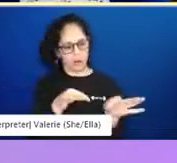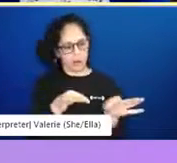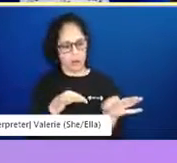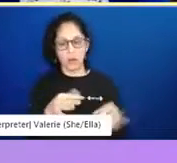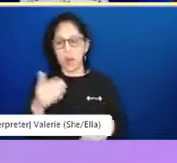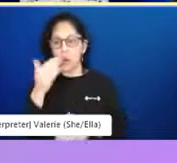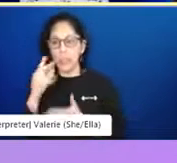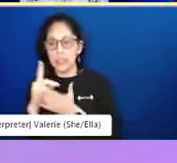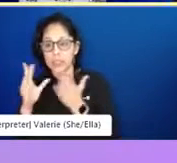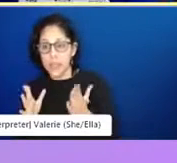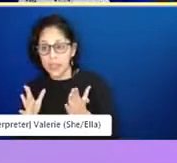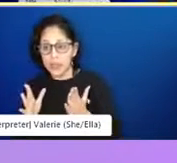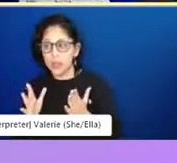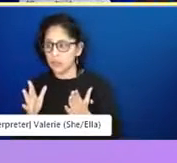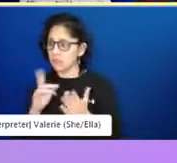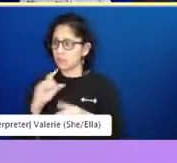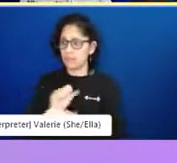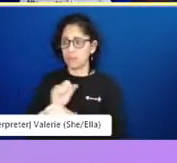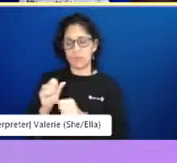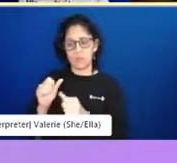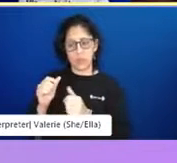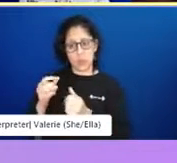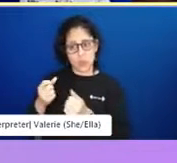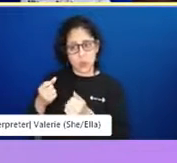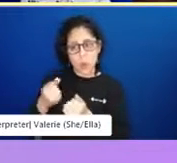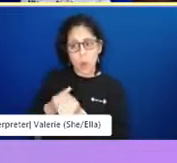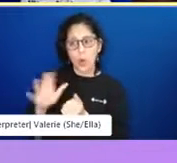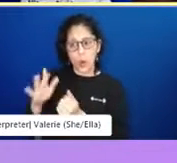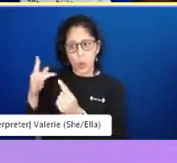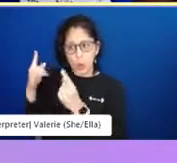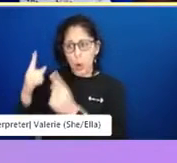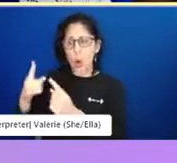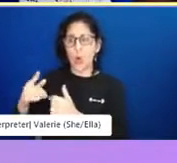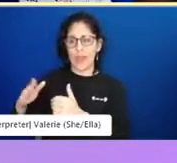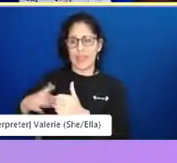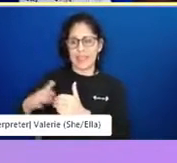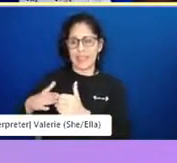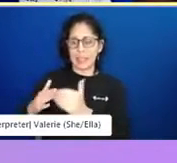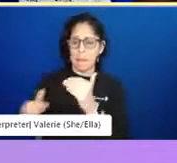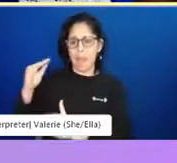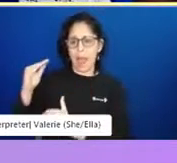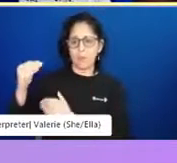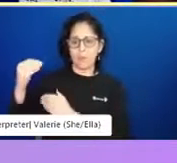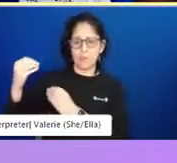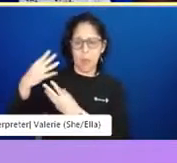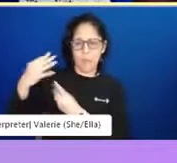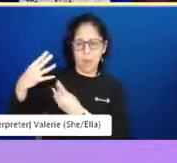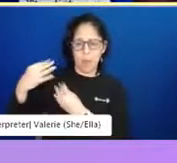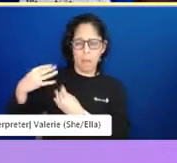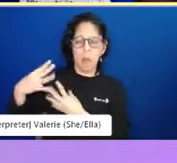moves then a column designer gets you to the goal with the least amount of mental distraction so